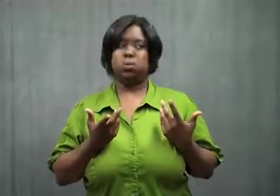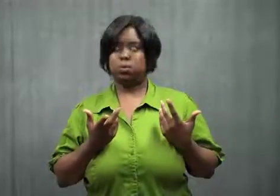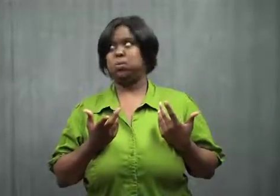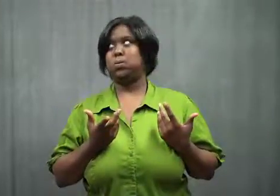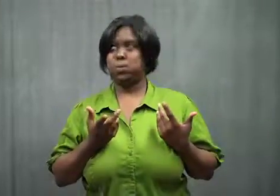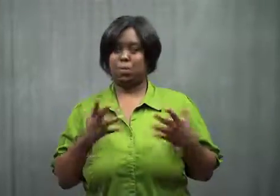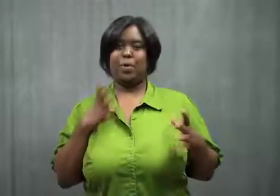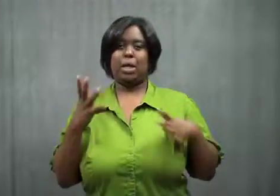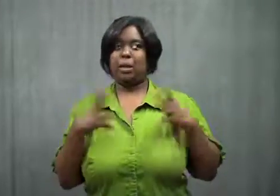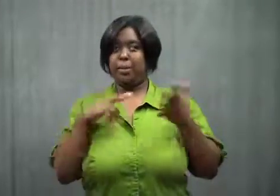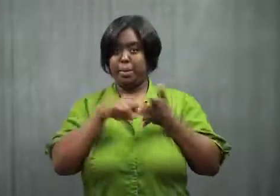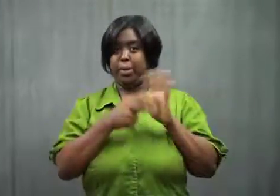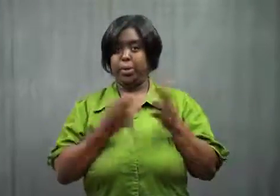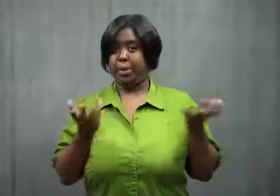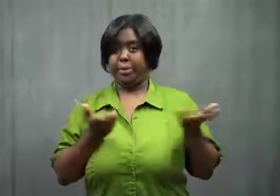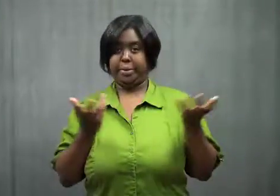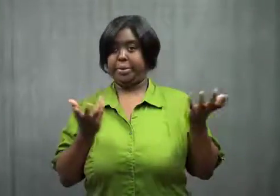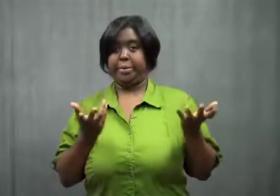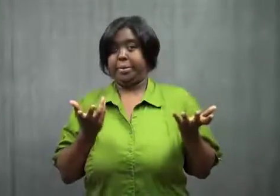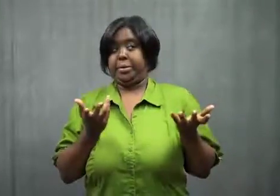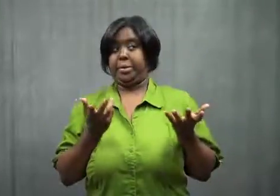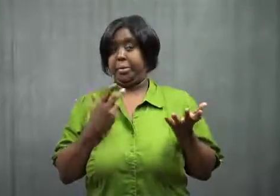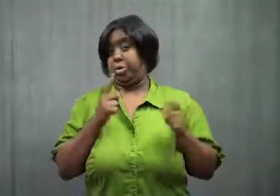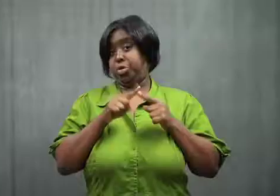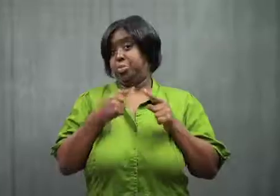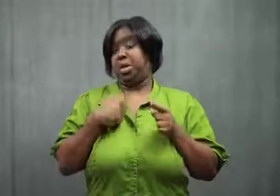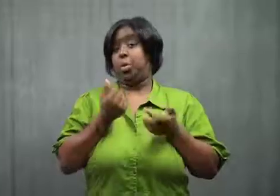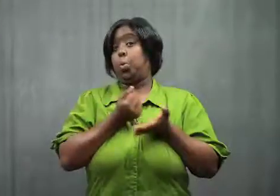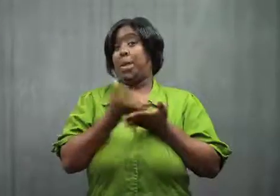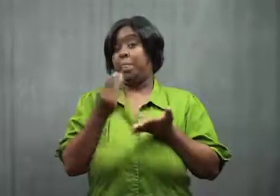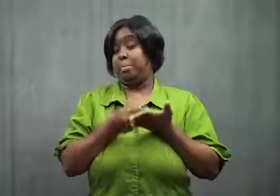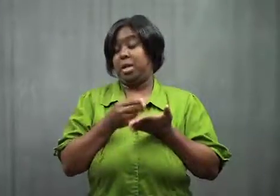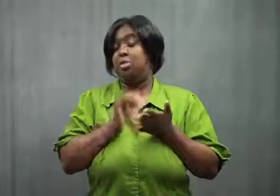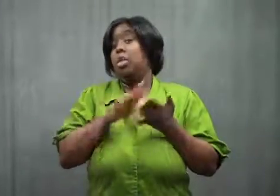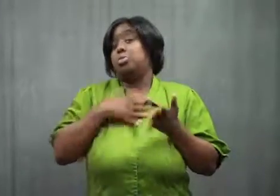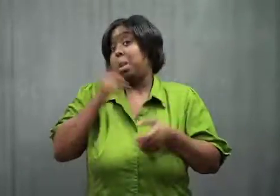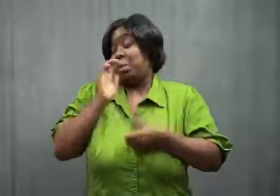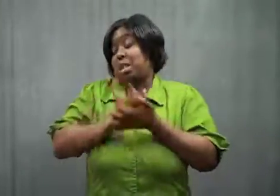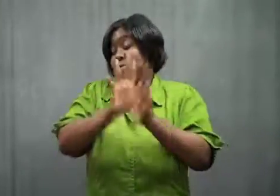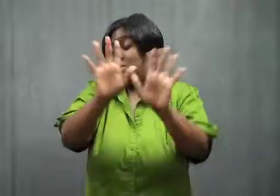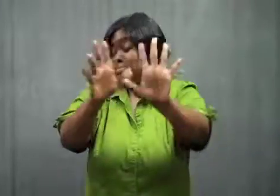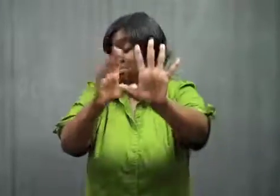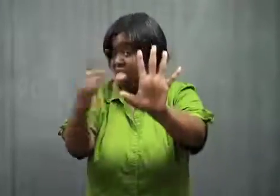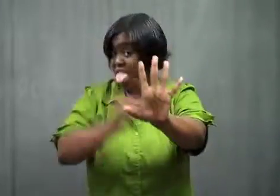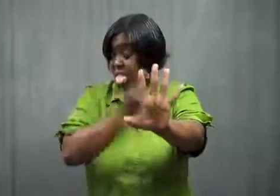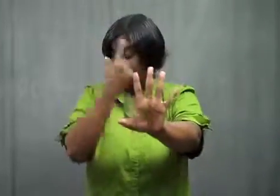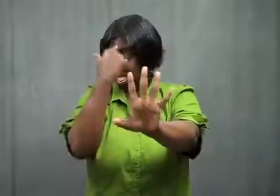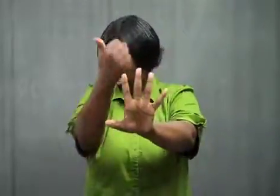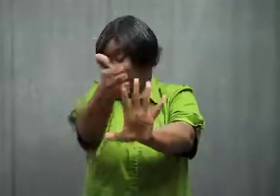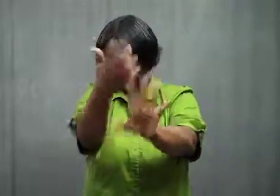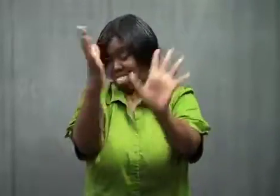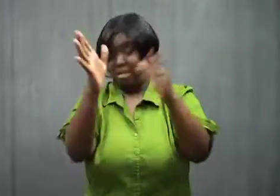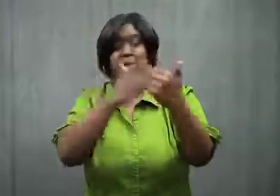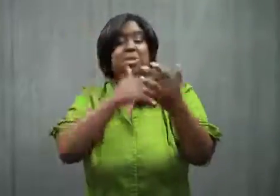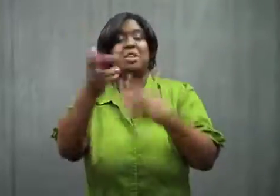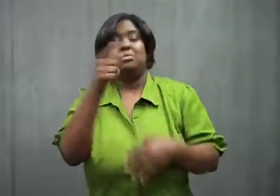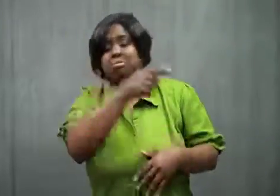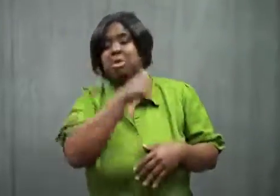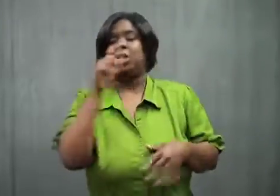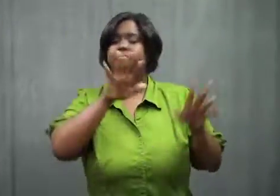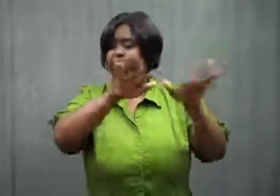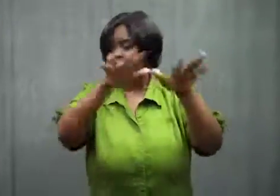To me, that's just a waste of money. That's my opinion, so if you want to rag on me, go ahead.